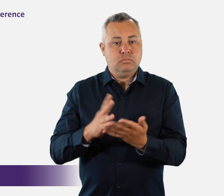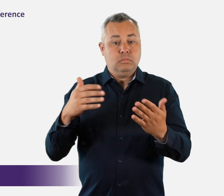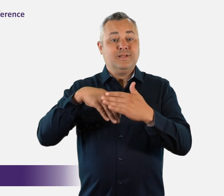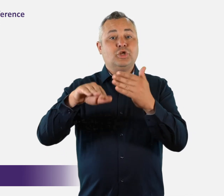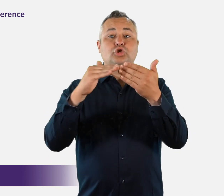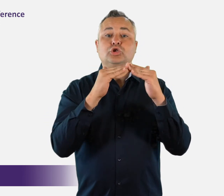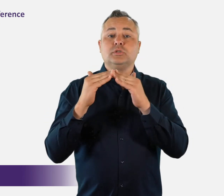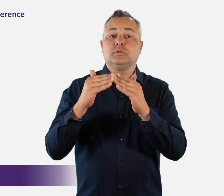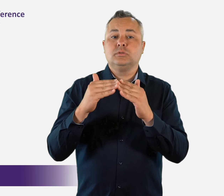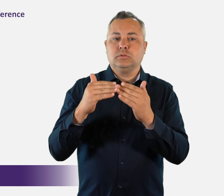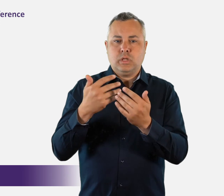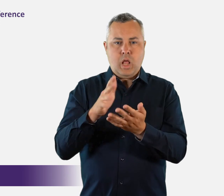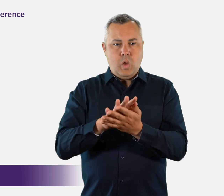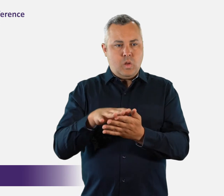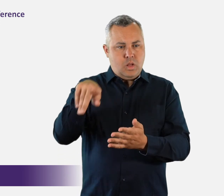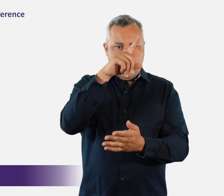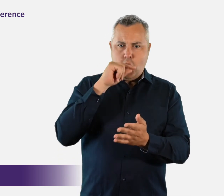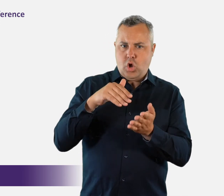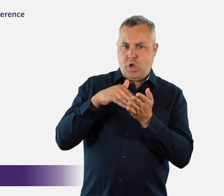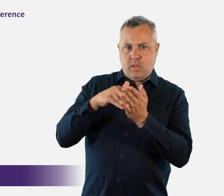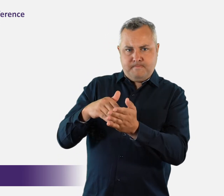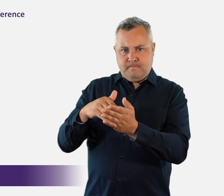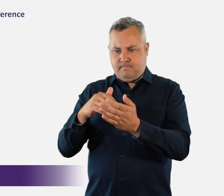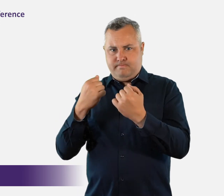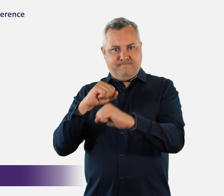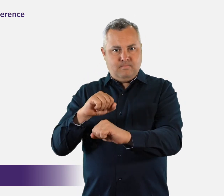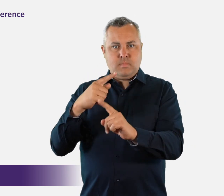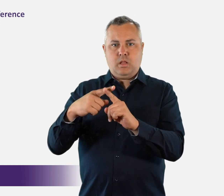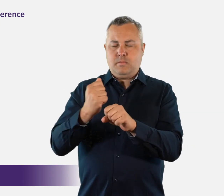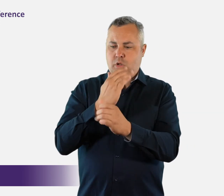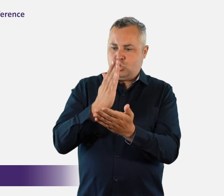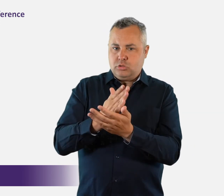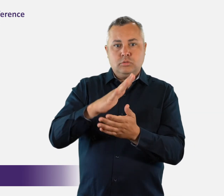What role does or could inclusive education play -